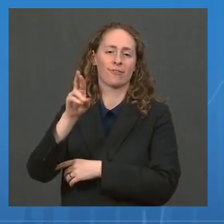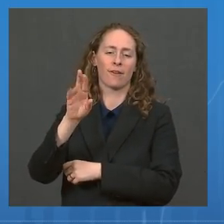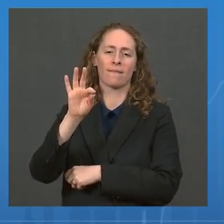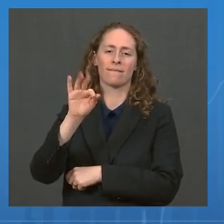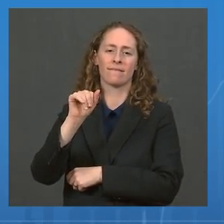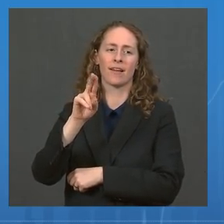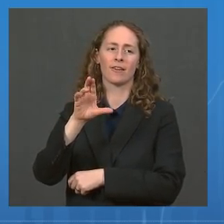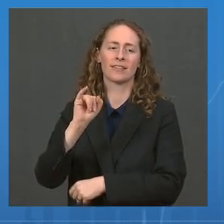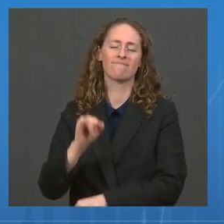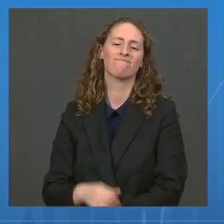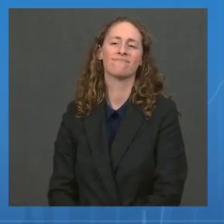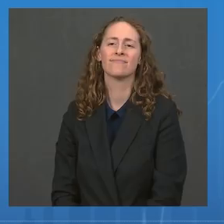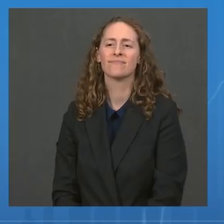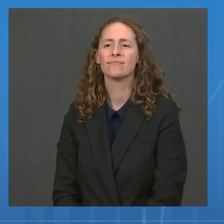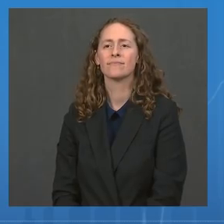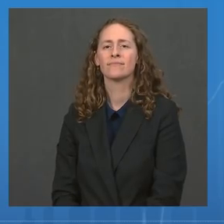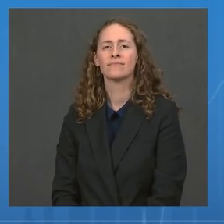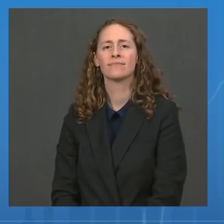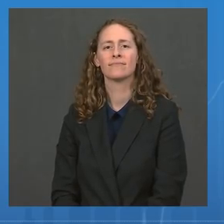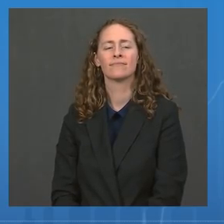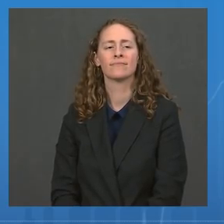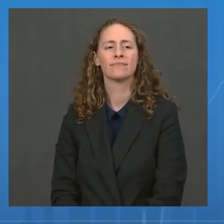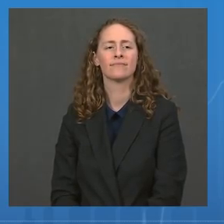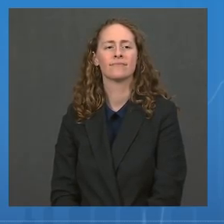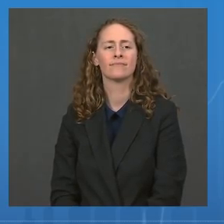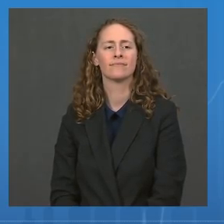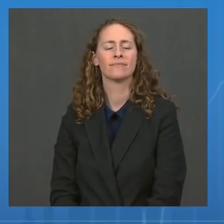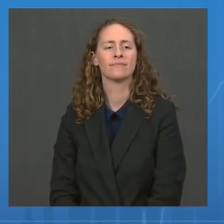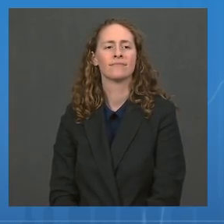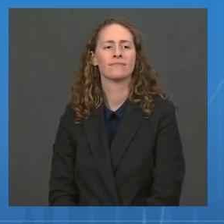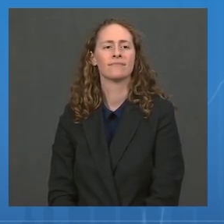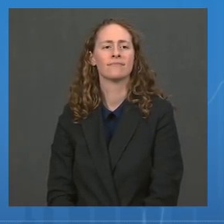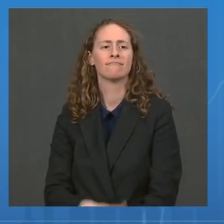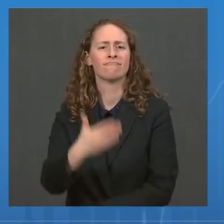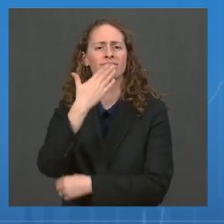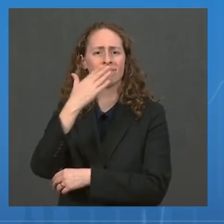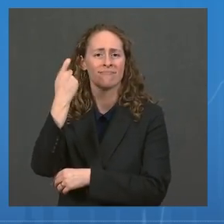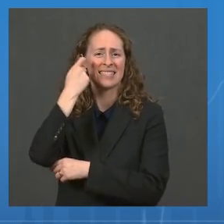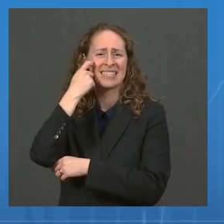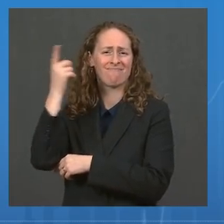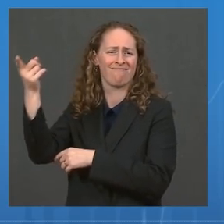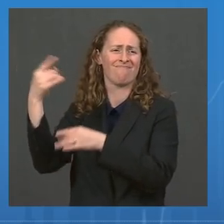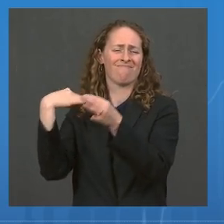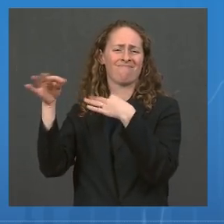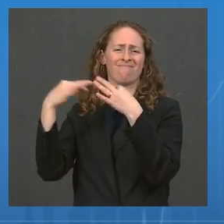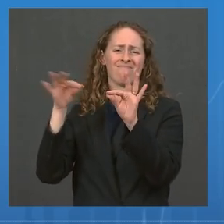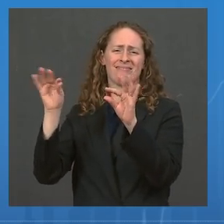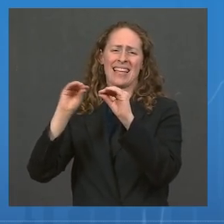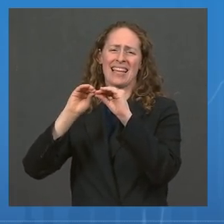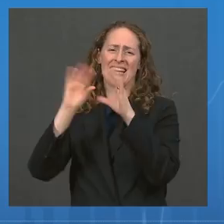Dr. Walensky. Dr. Walensky has very clearly delineated the recommendations for a third-shot booster